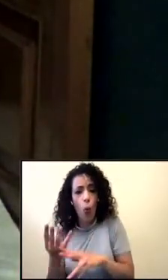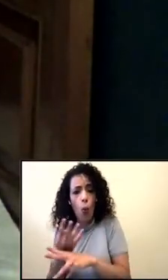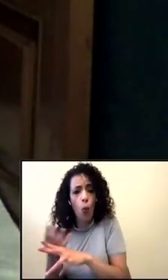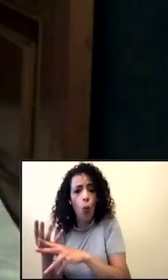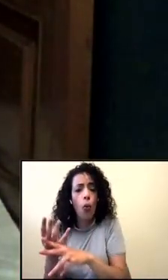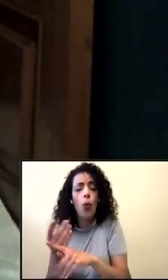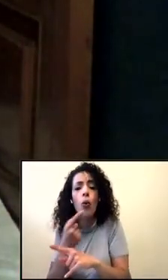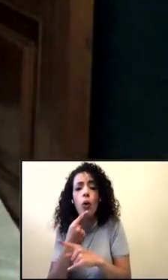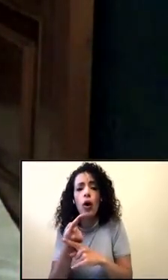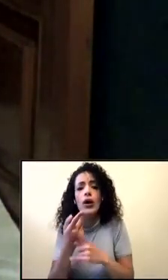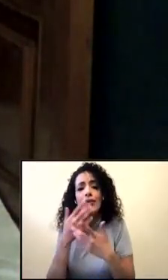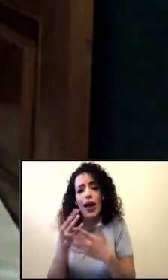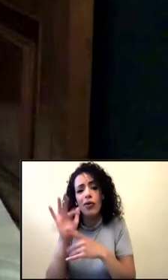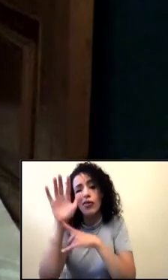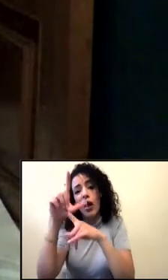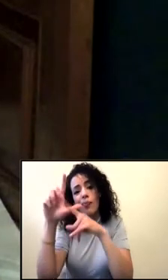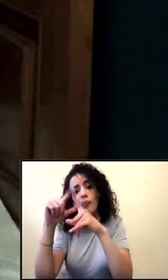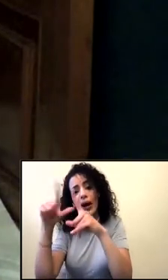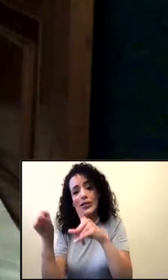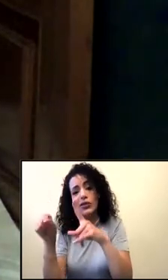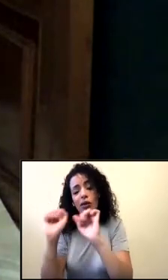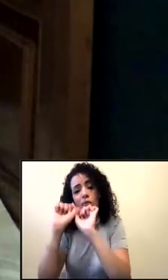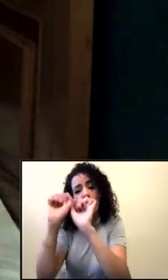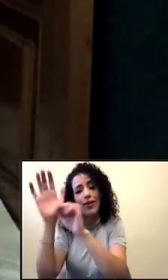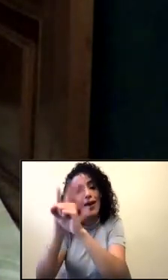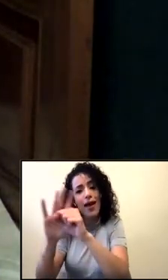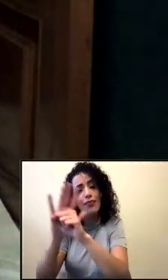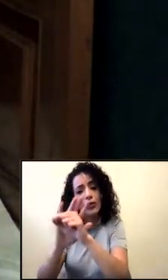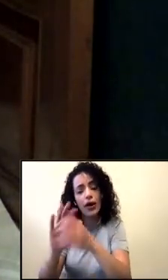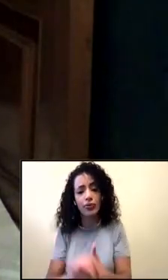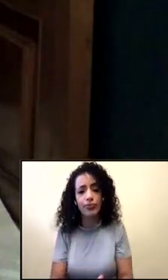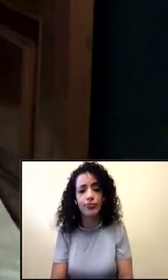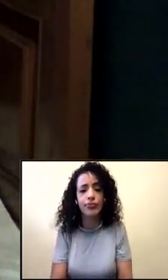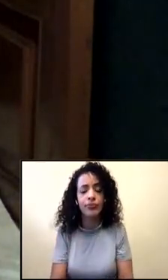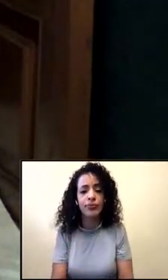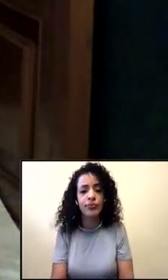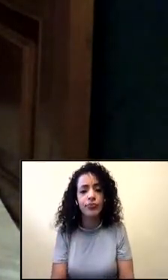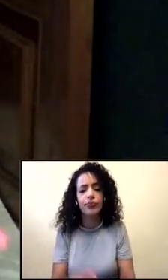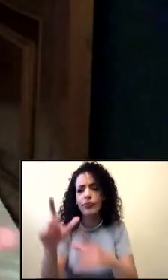one of the ways which I think it's really unique in India and Pakistan, because we are neighbours,